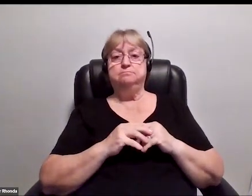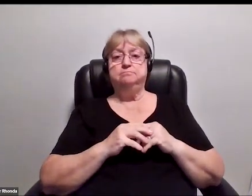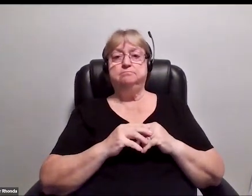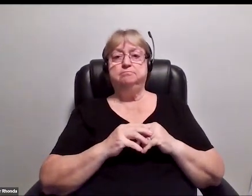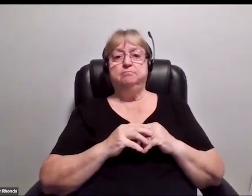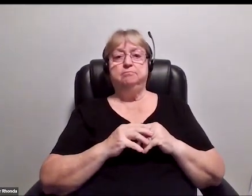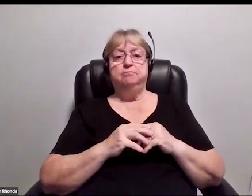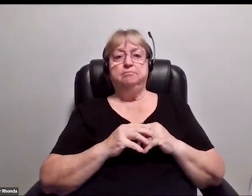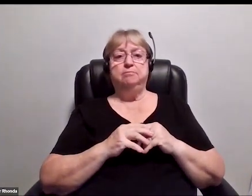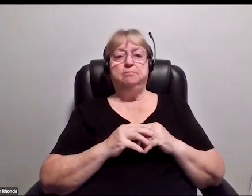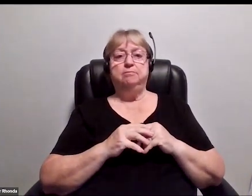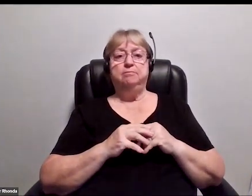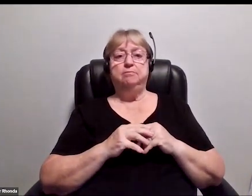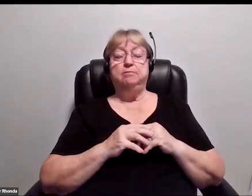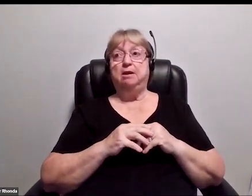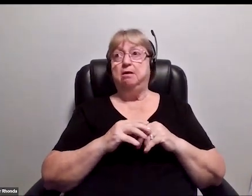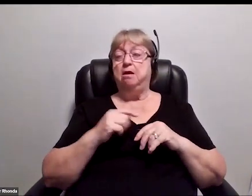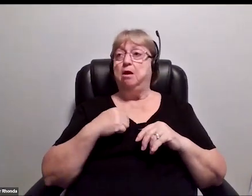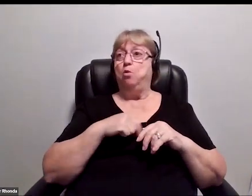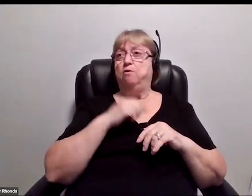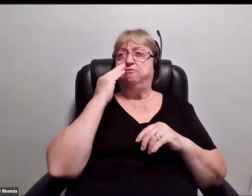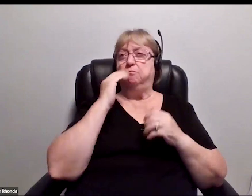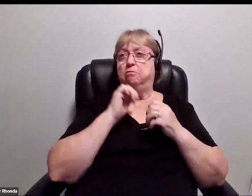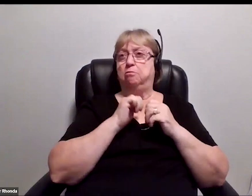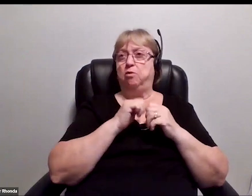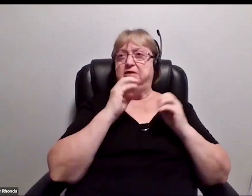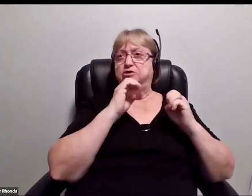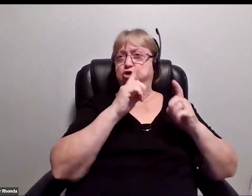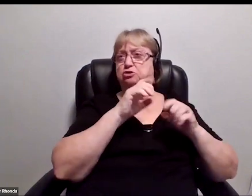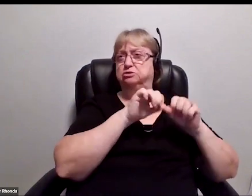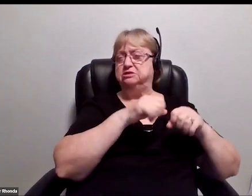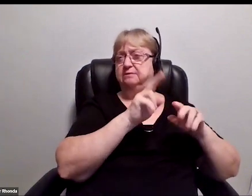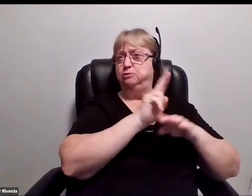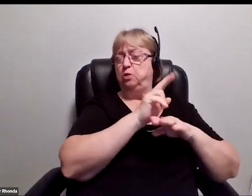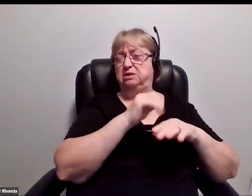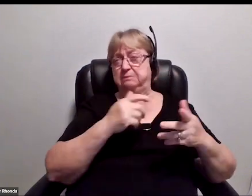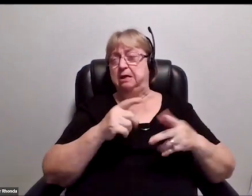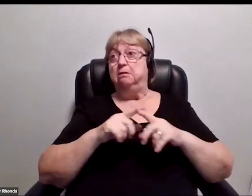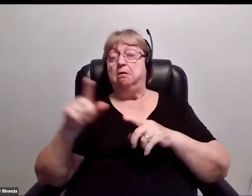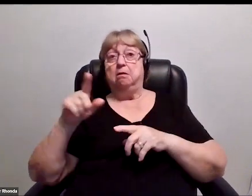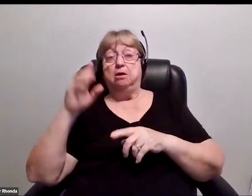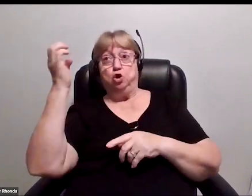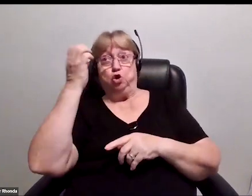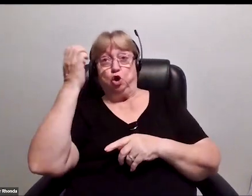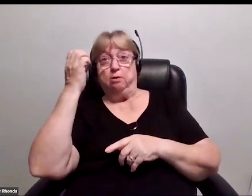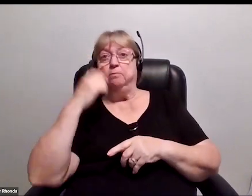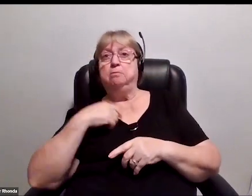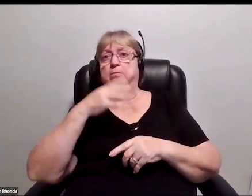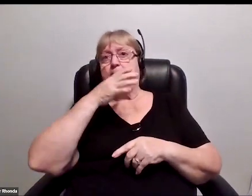with the educational system in the US, but in Belgium, students with visual impairments are often placed in separate schools.